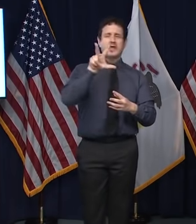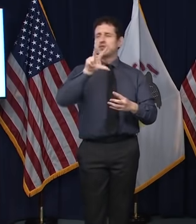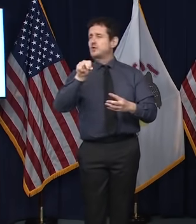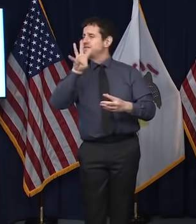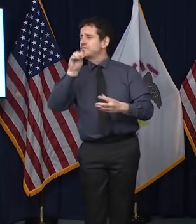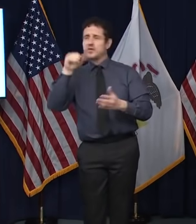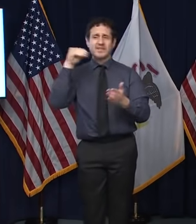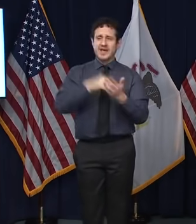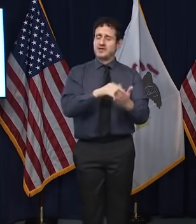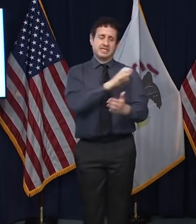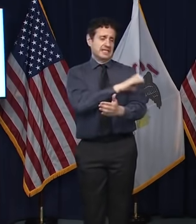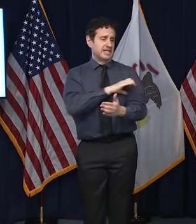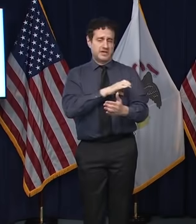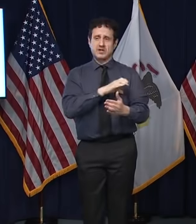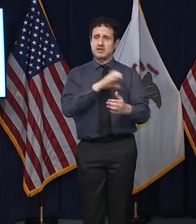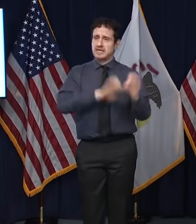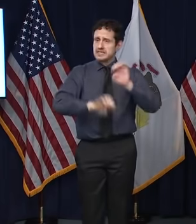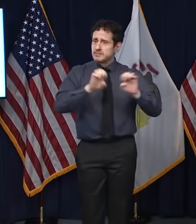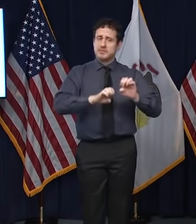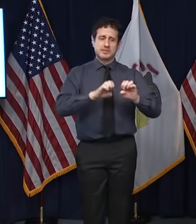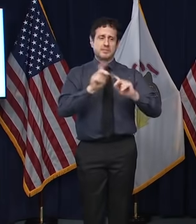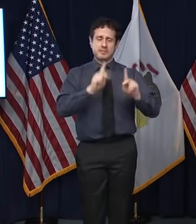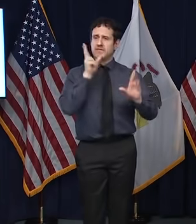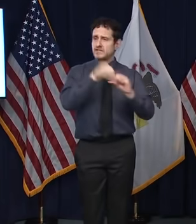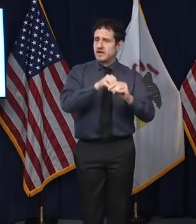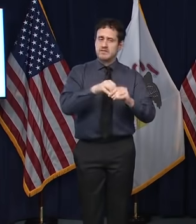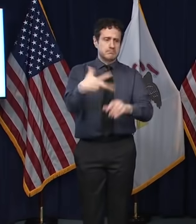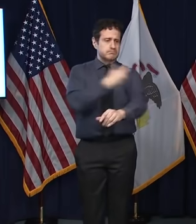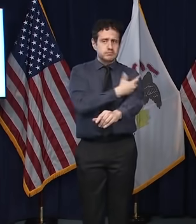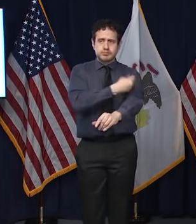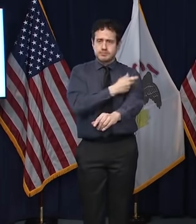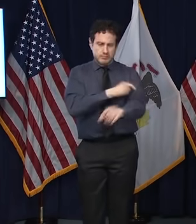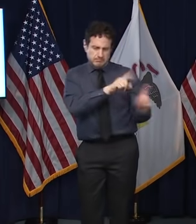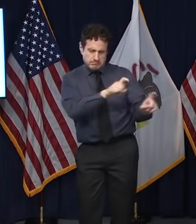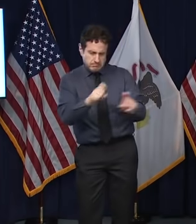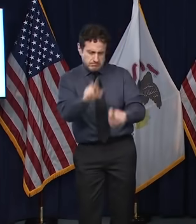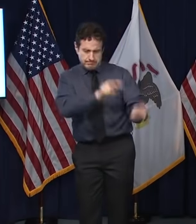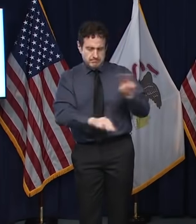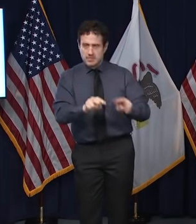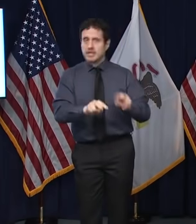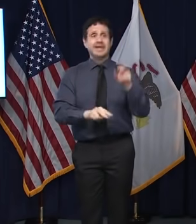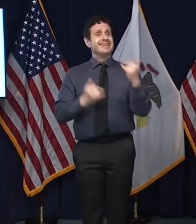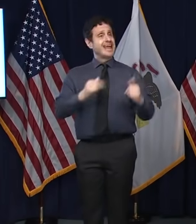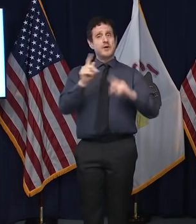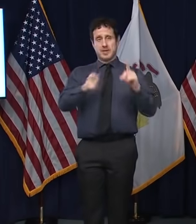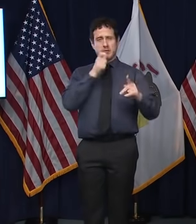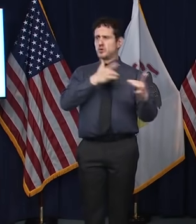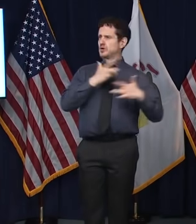of clinical trial participants